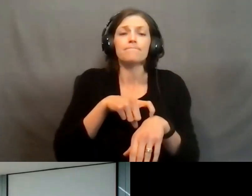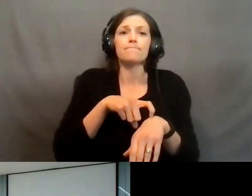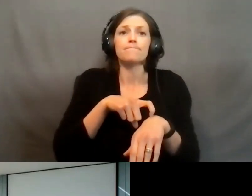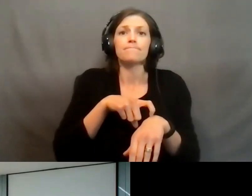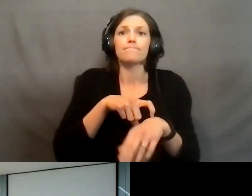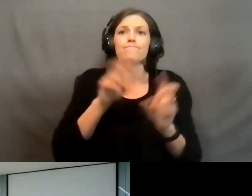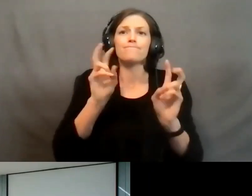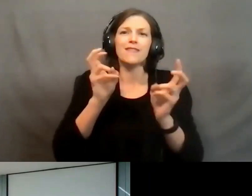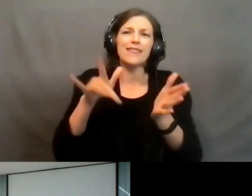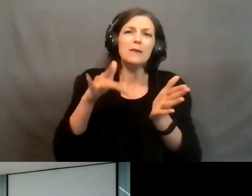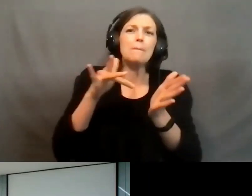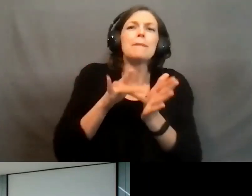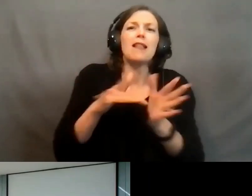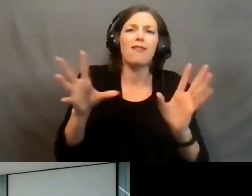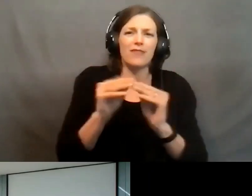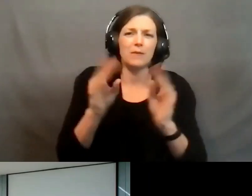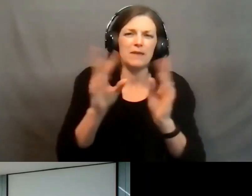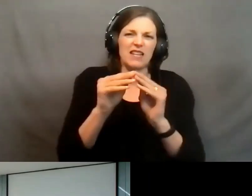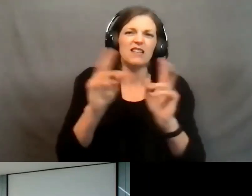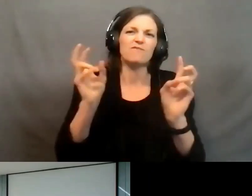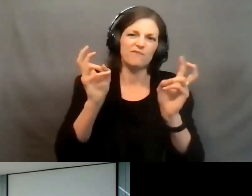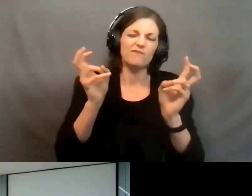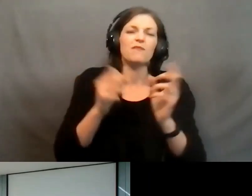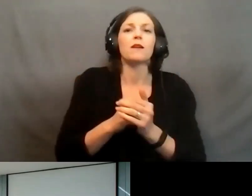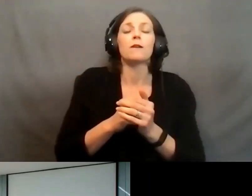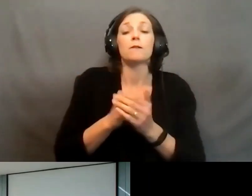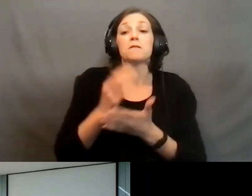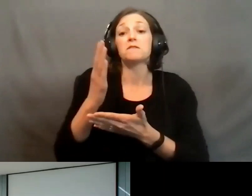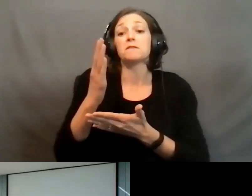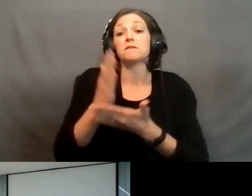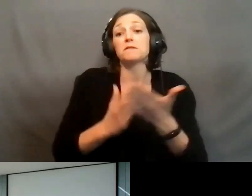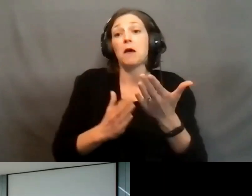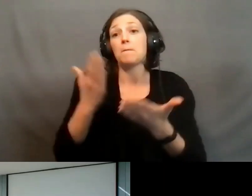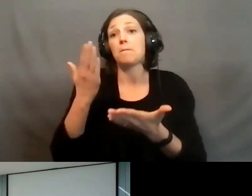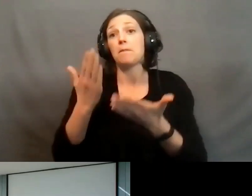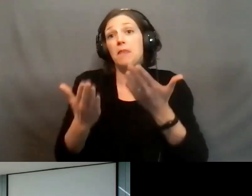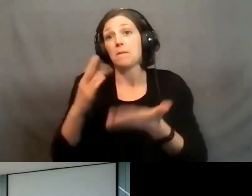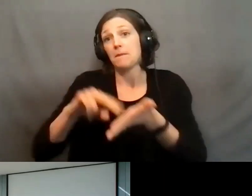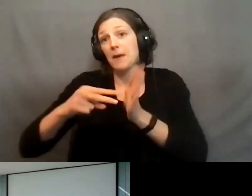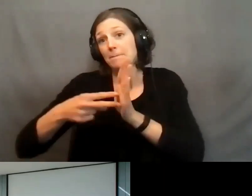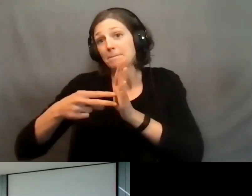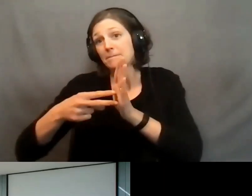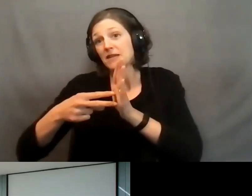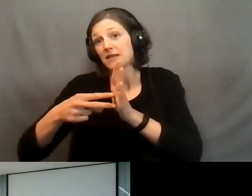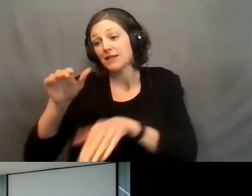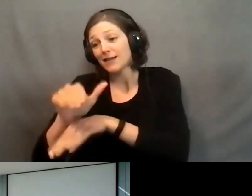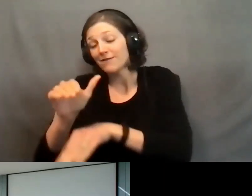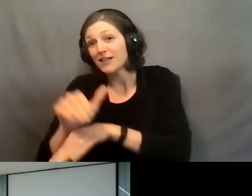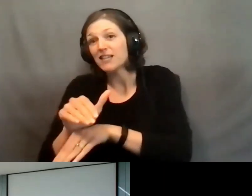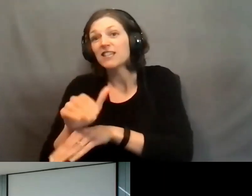12:14:03 , which made for some be in the evening and some in the early morning, 12:14:07 but in